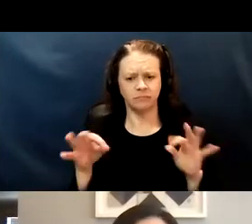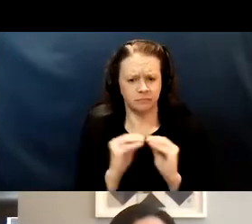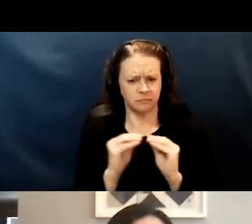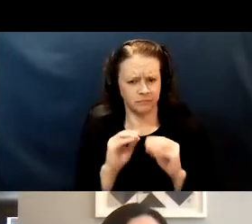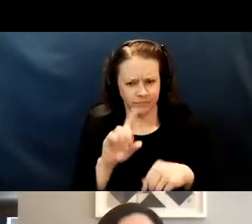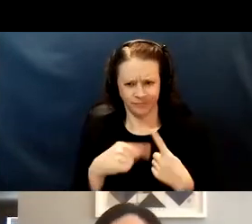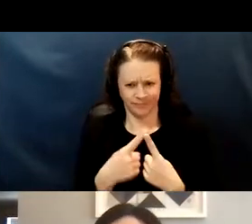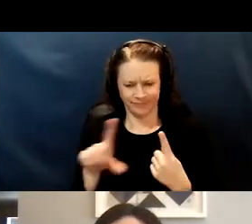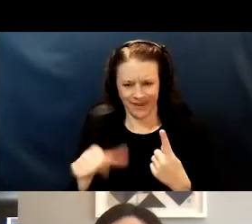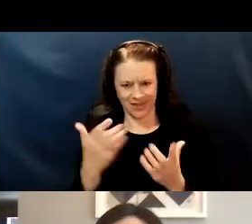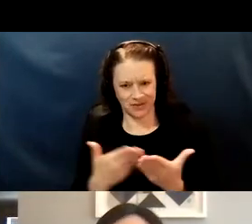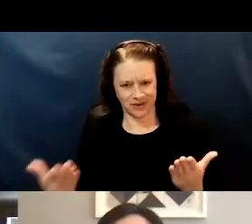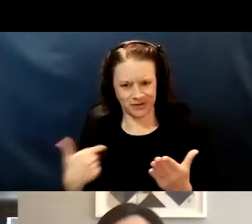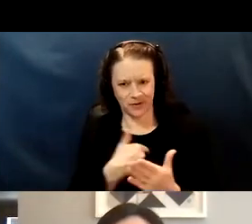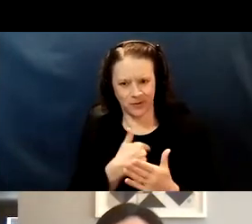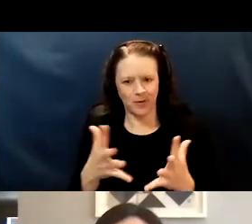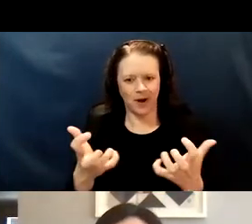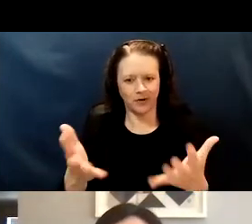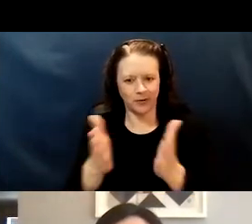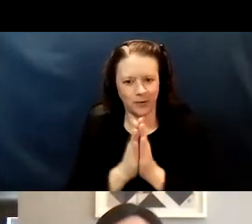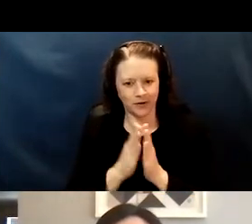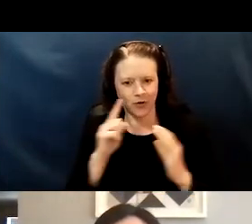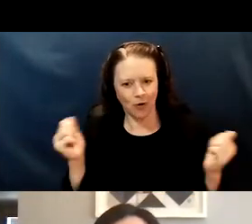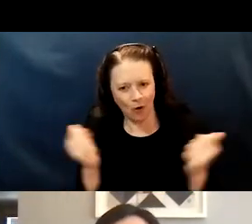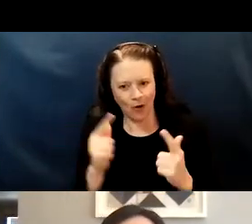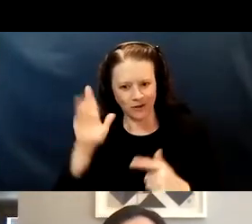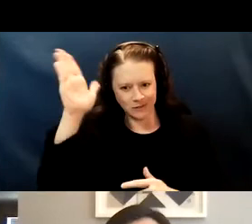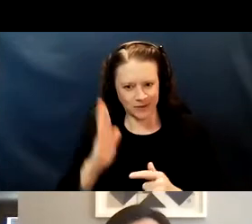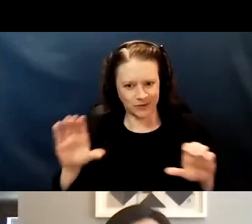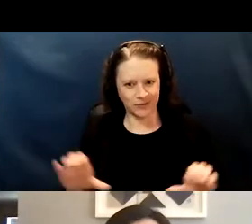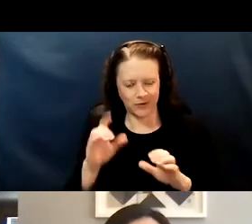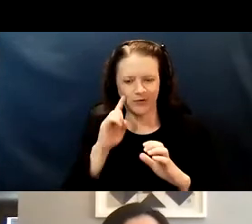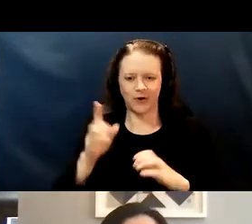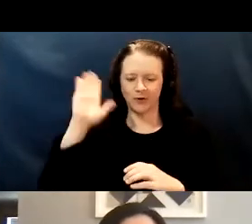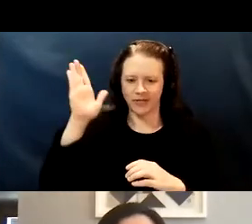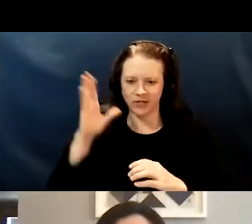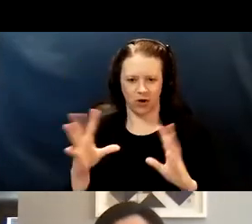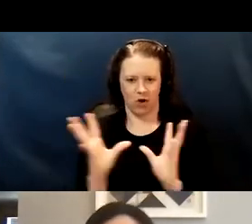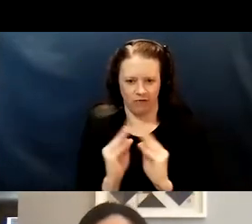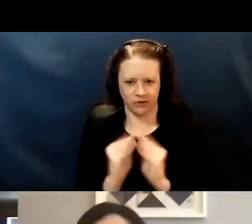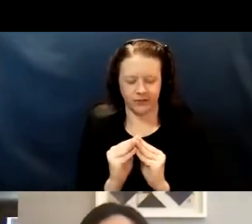things that we would want to request for all speakers to do for presentations and conversations. We really want to encourage